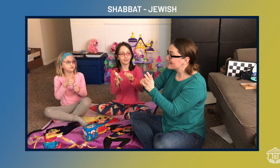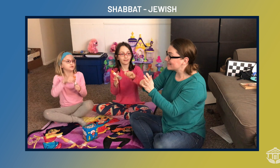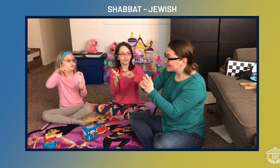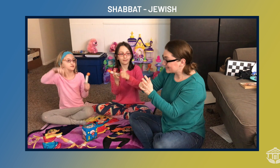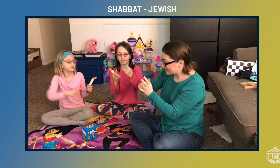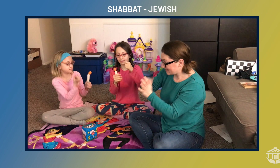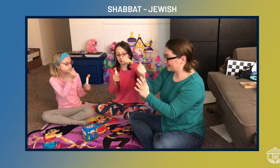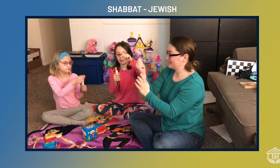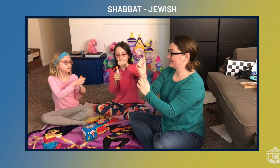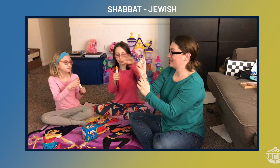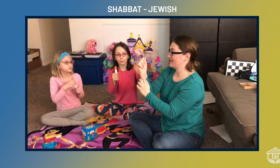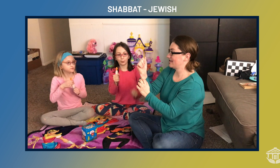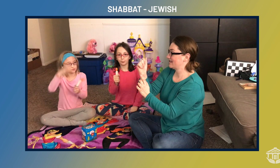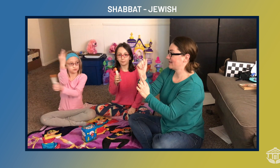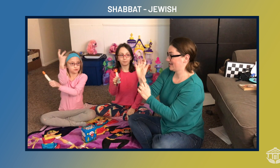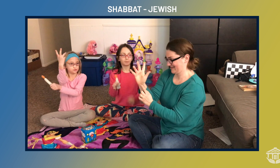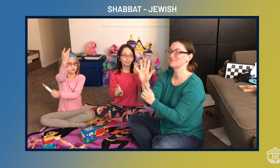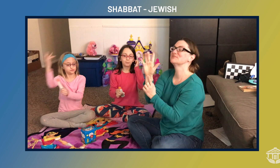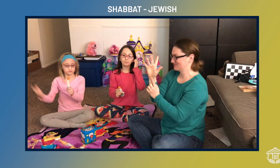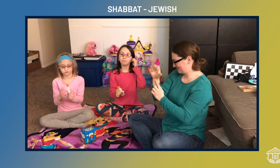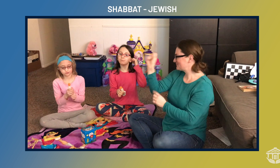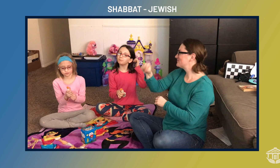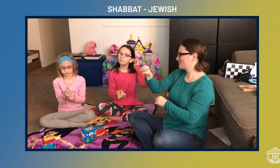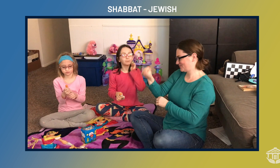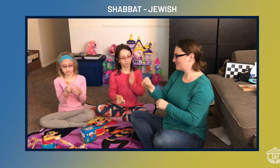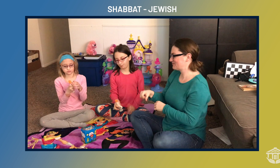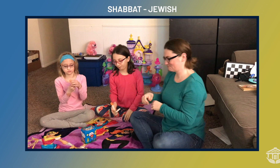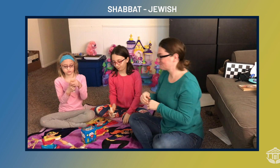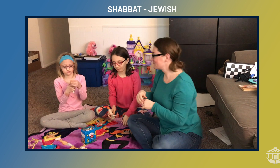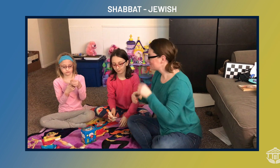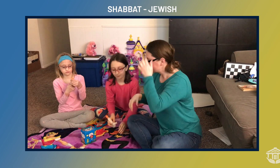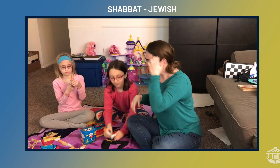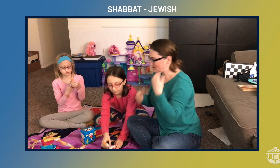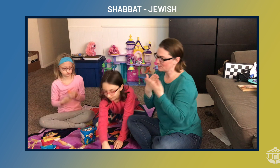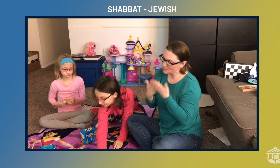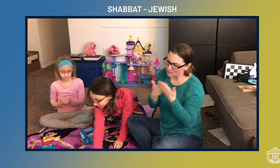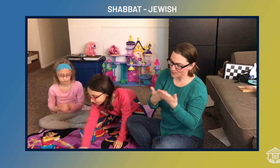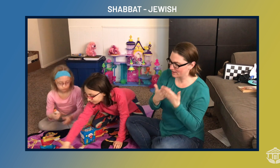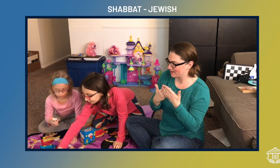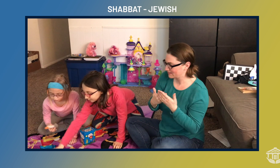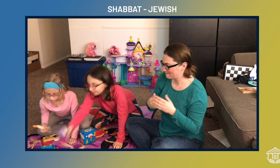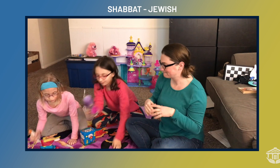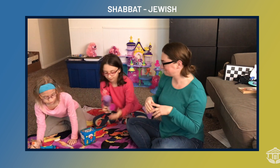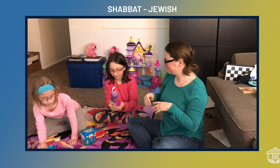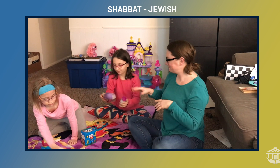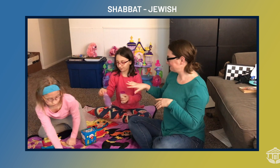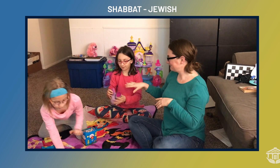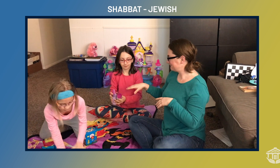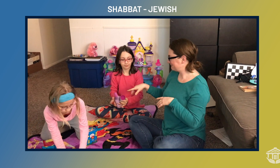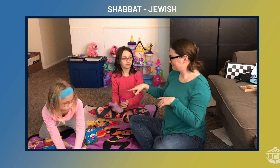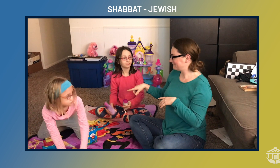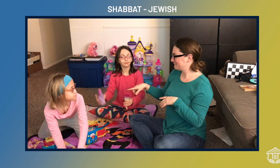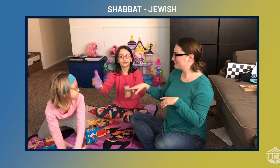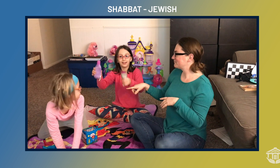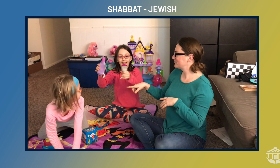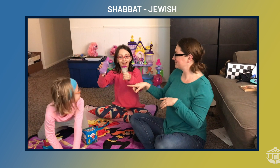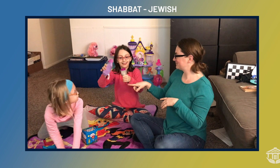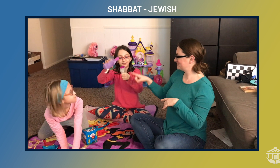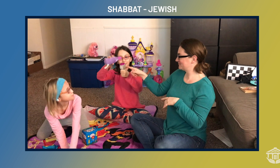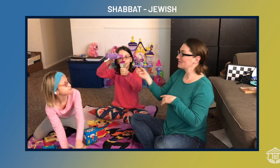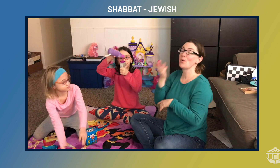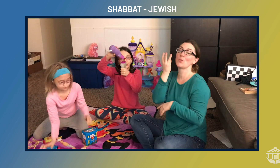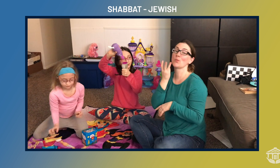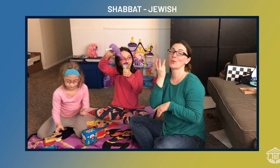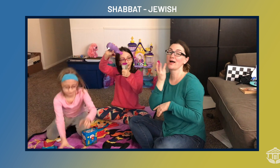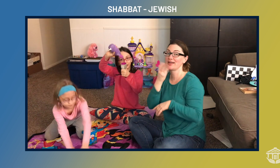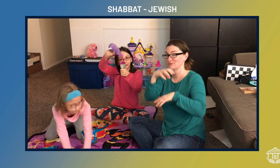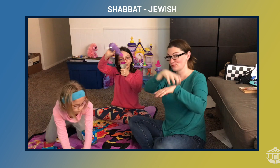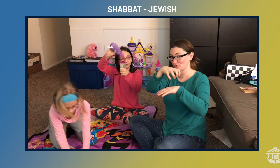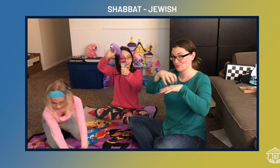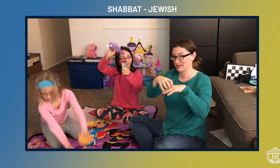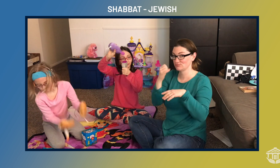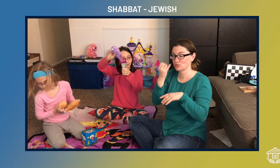Mom: “We light candles, that's right, and we pray. This is our wine or grape juice.